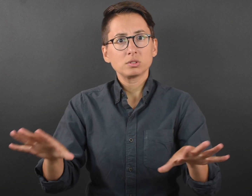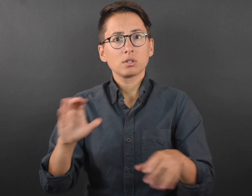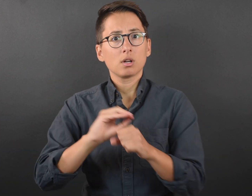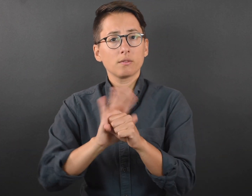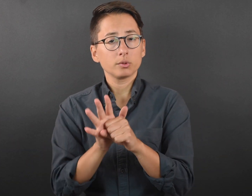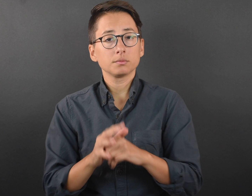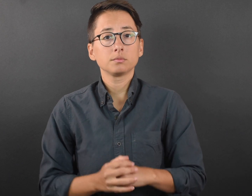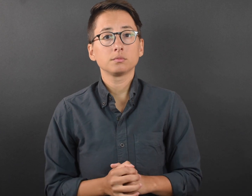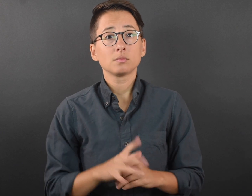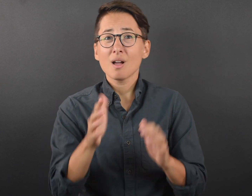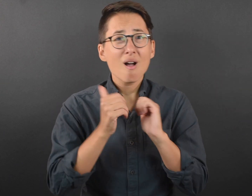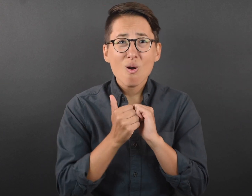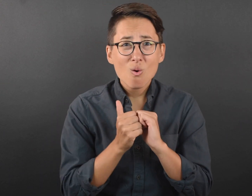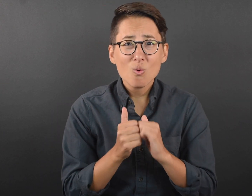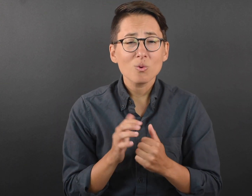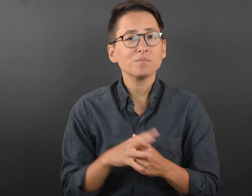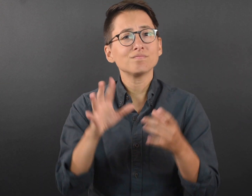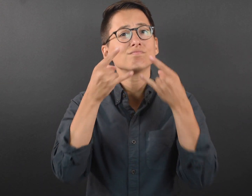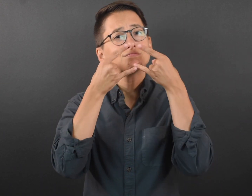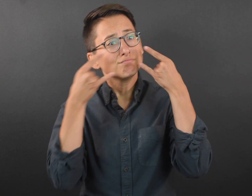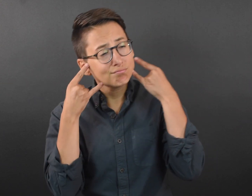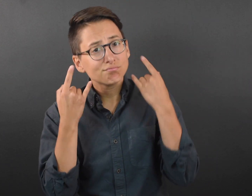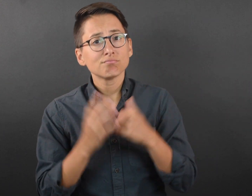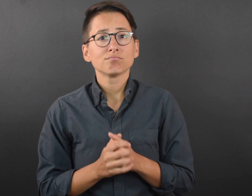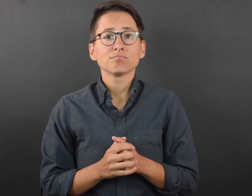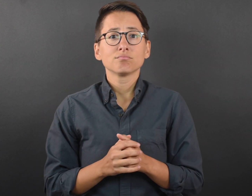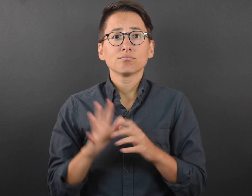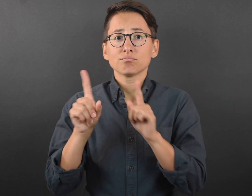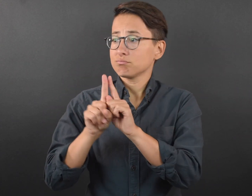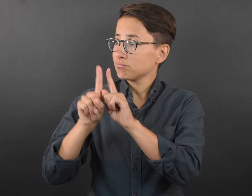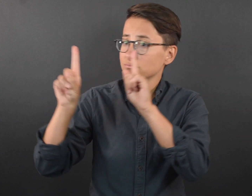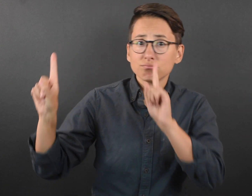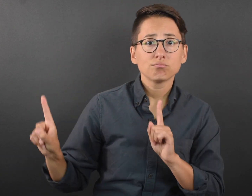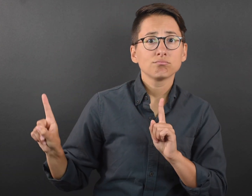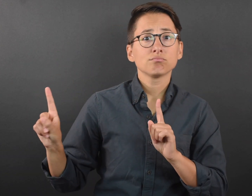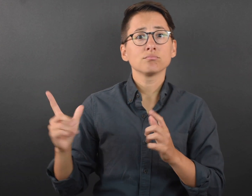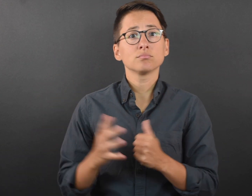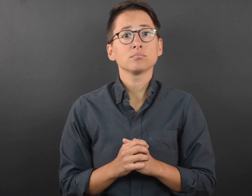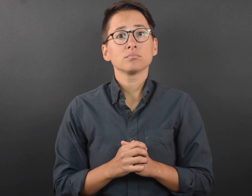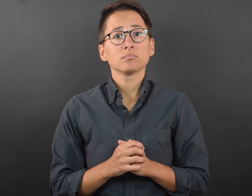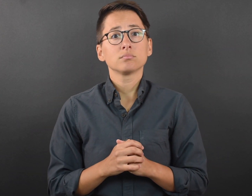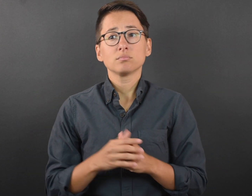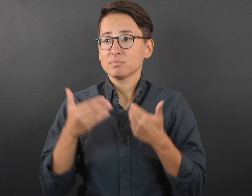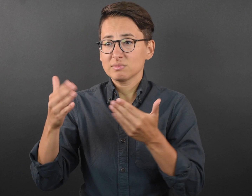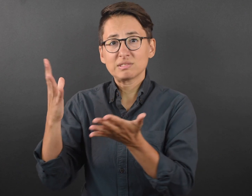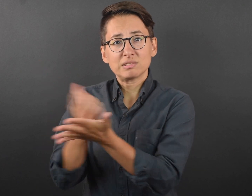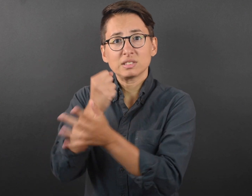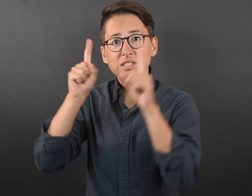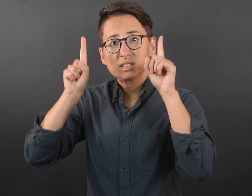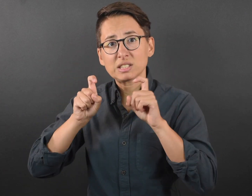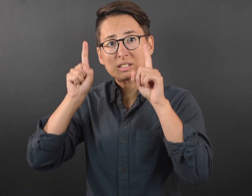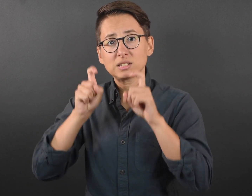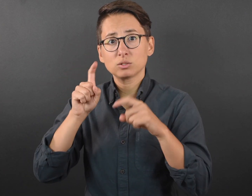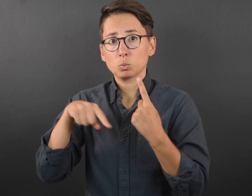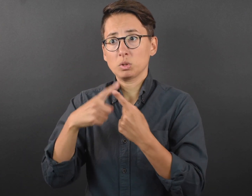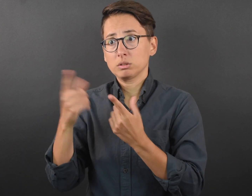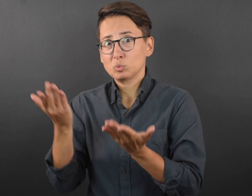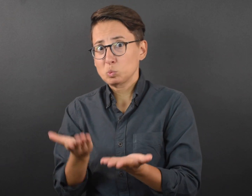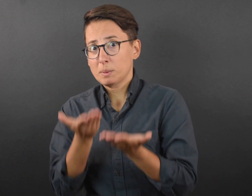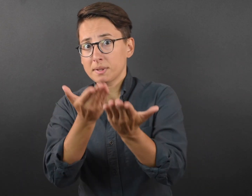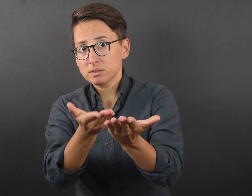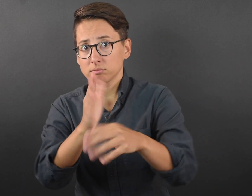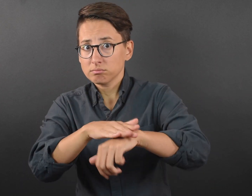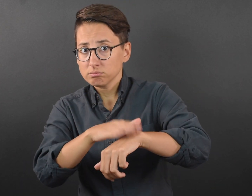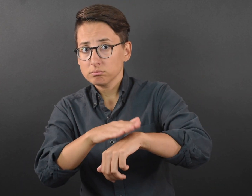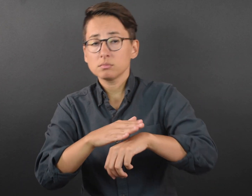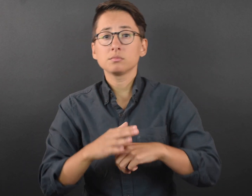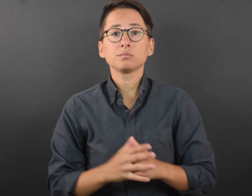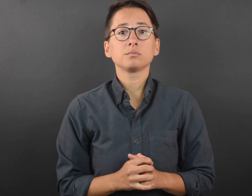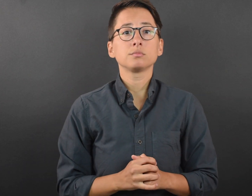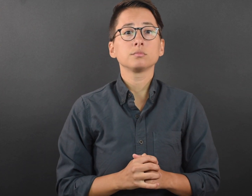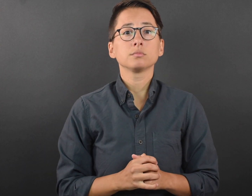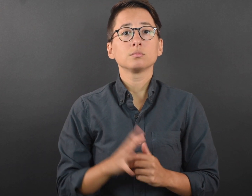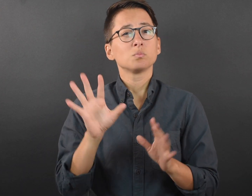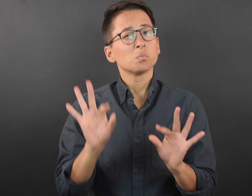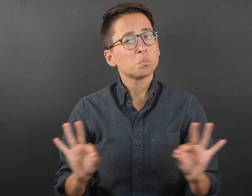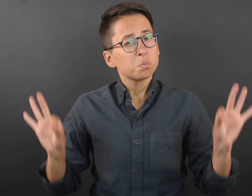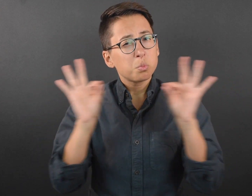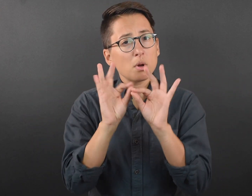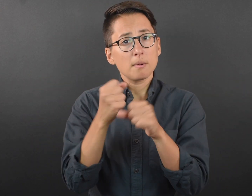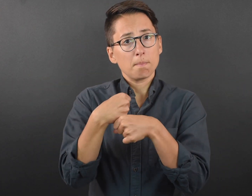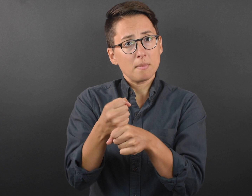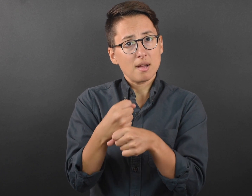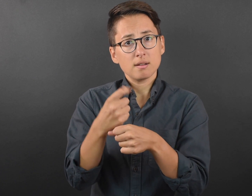by wearing a mask, social distancing, and getting tested when recommended. It’s critical we make as